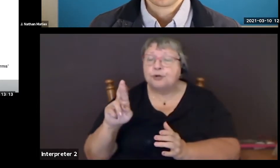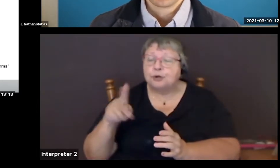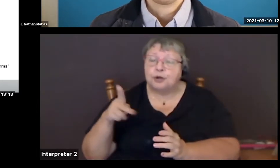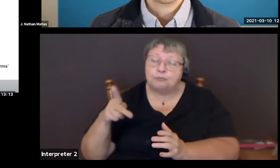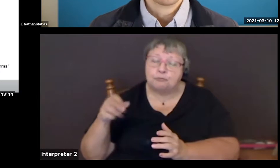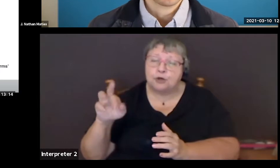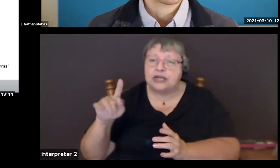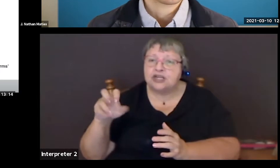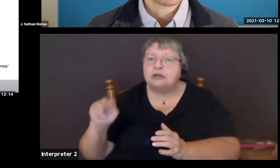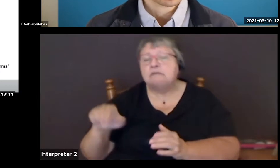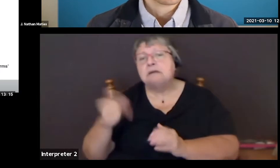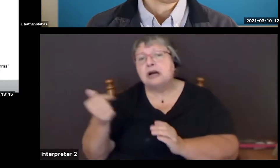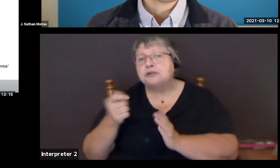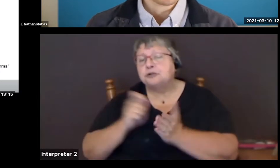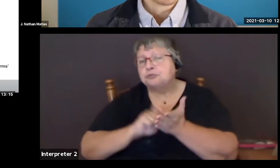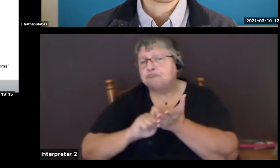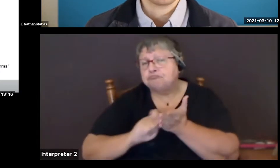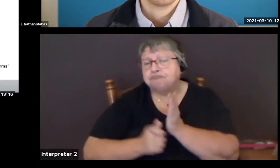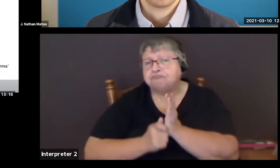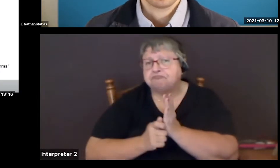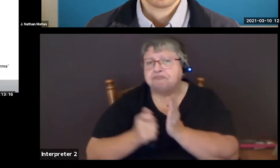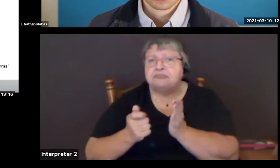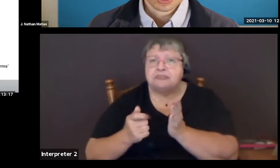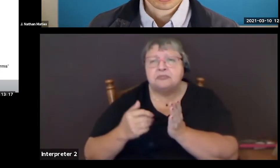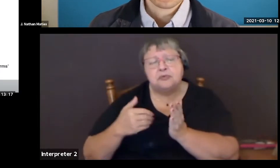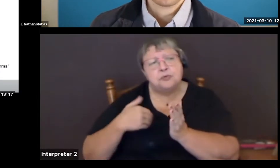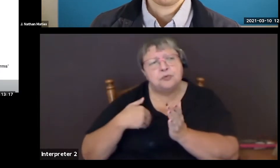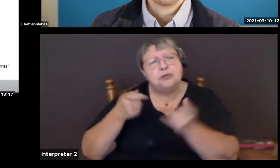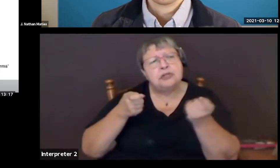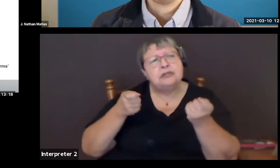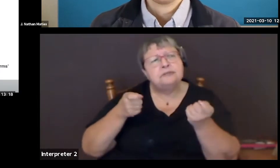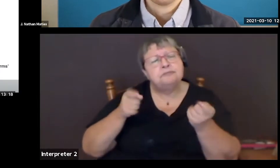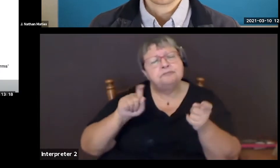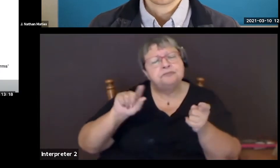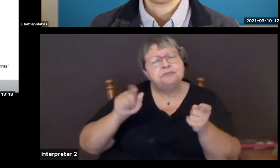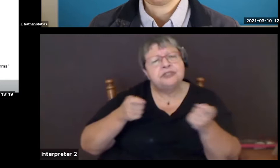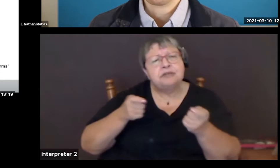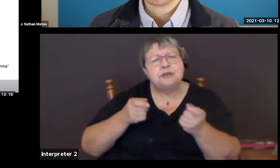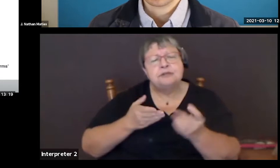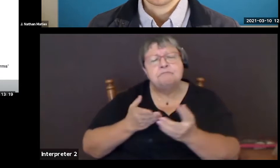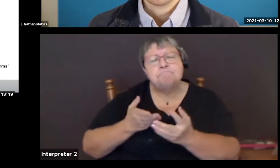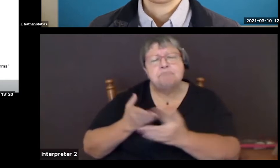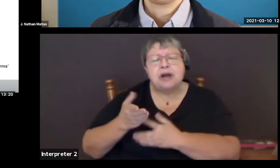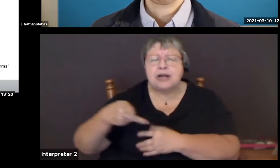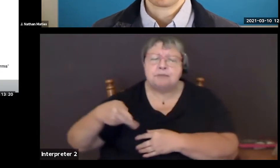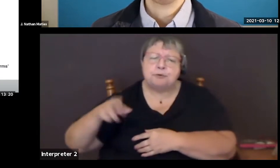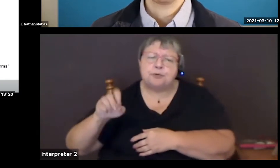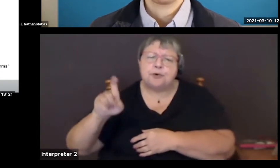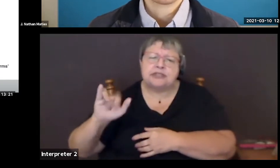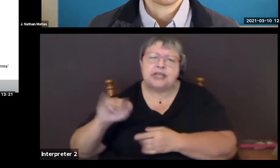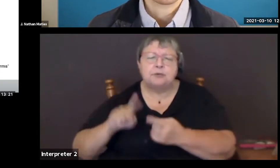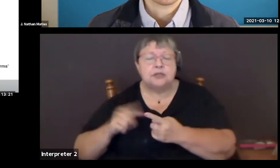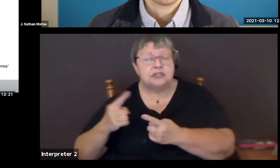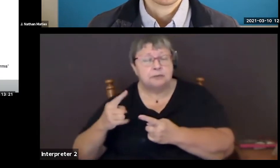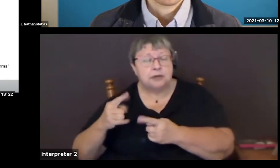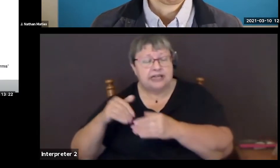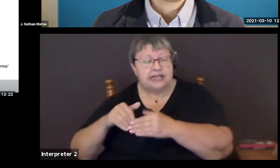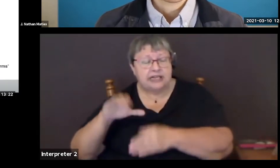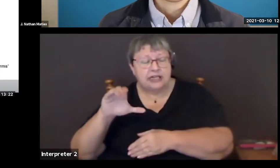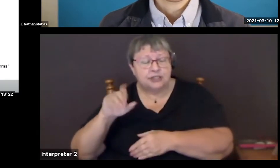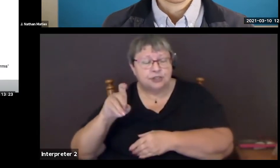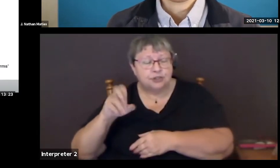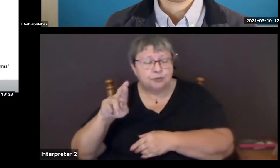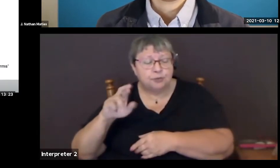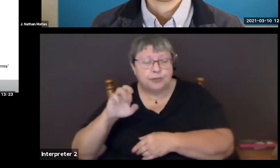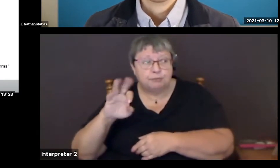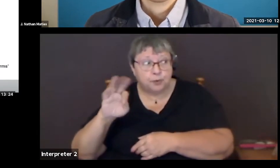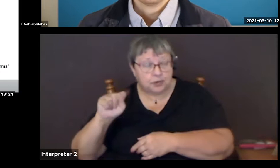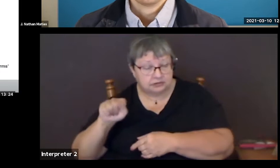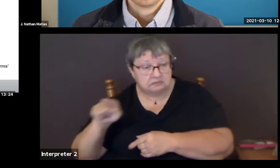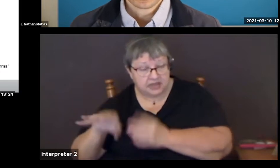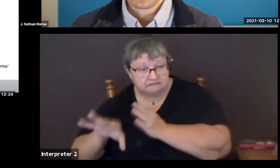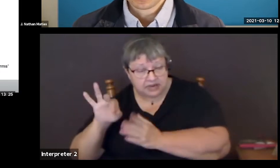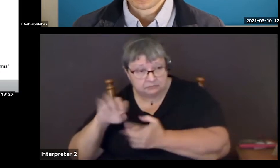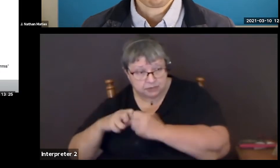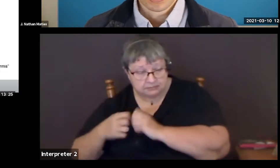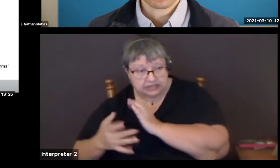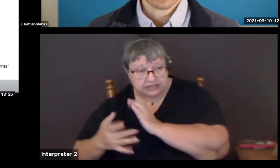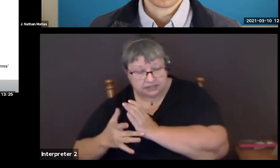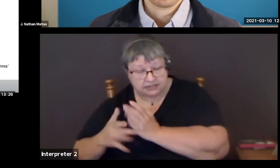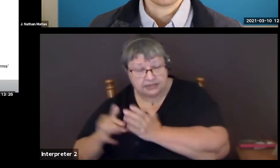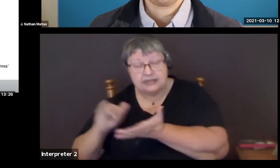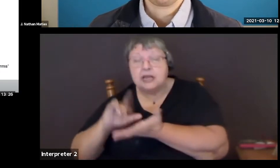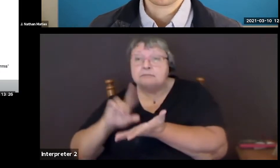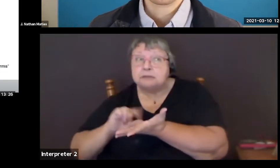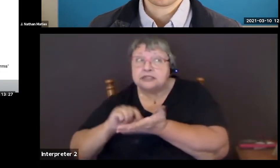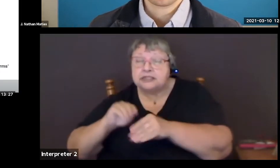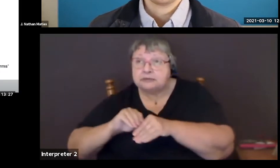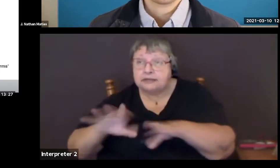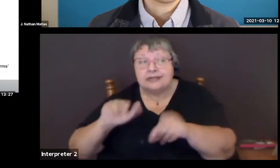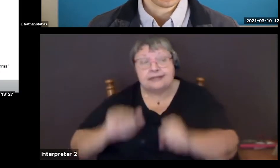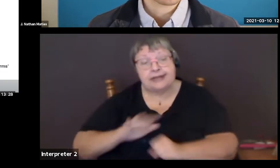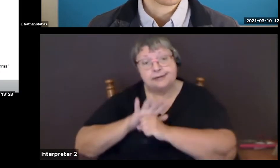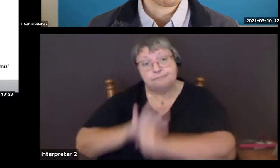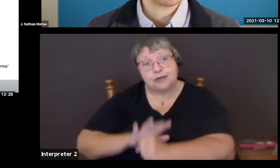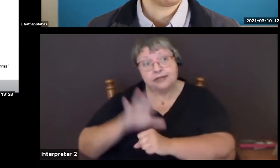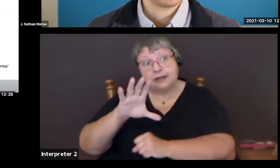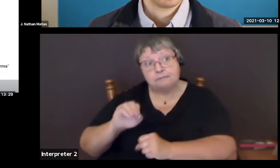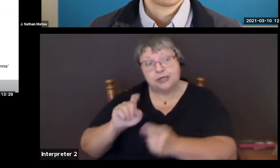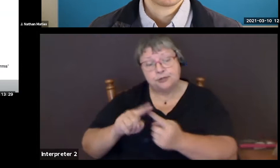who carry out governance, kind of by proxy. When a journalist at the markup, or Consumer Reports discovers a problem with the technology, the publicity they generate the can put pressure on the company and force the company to acknowledge the problem,